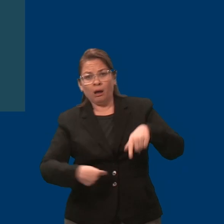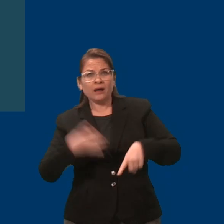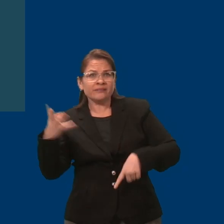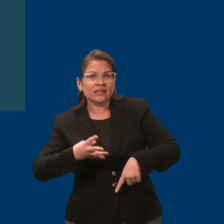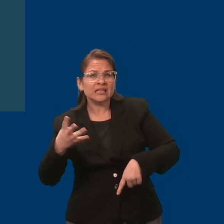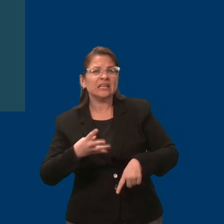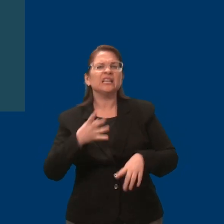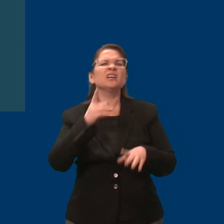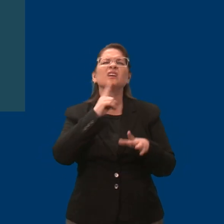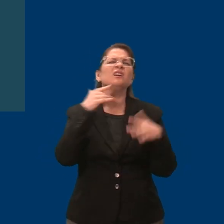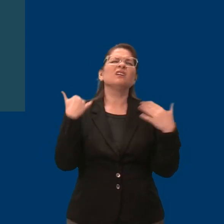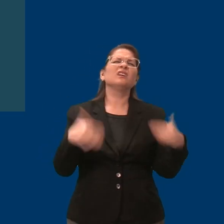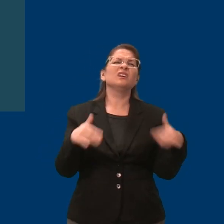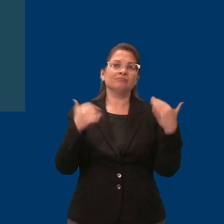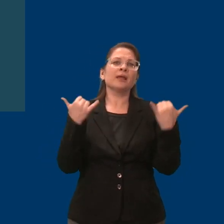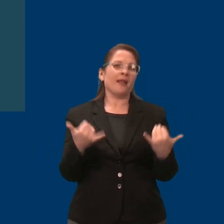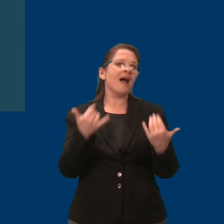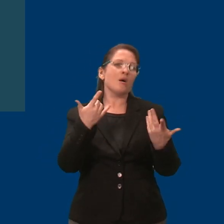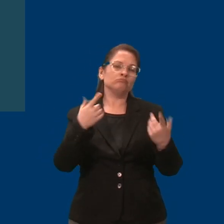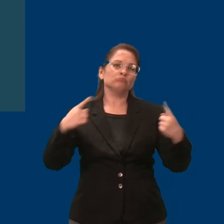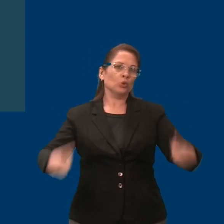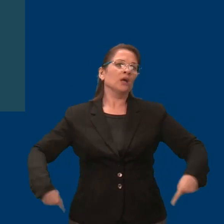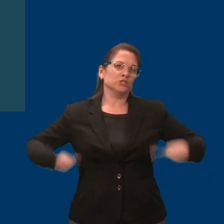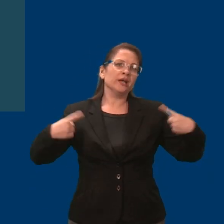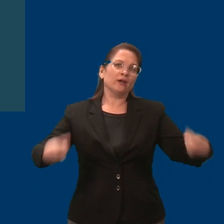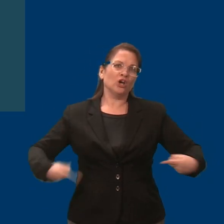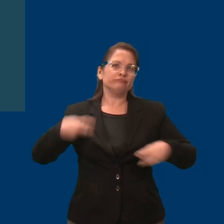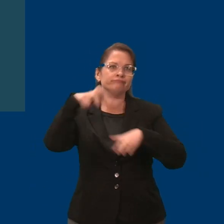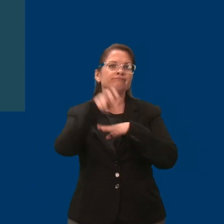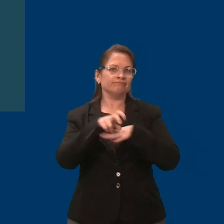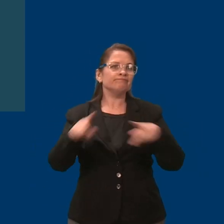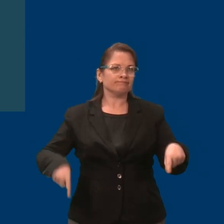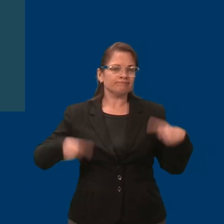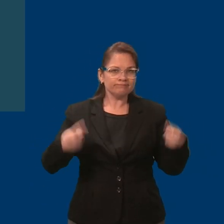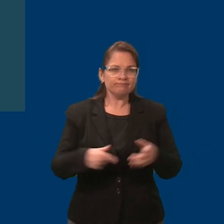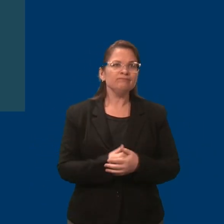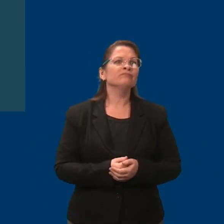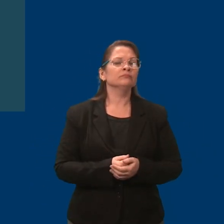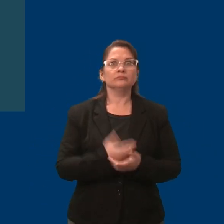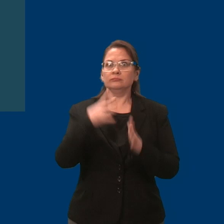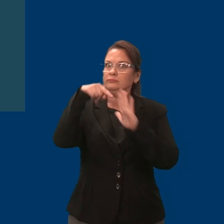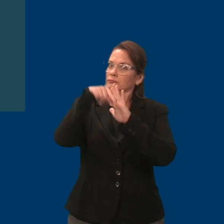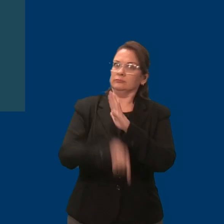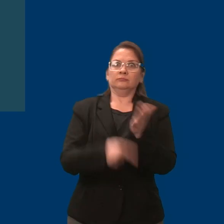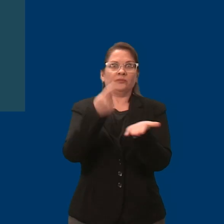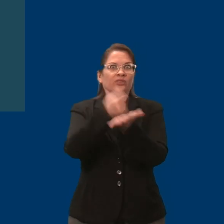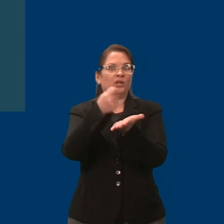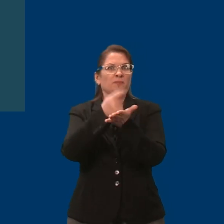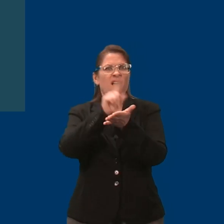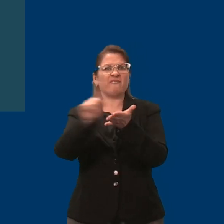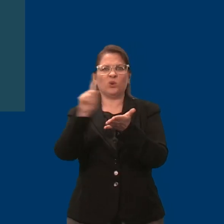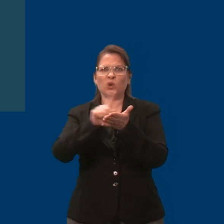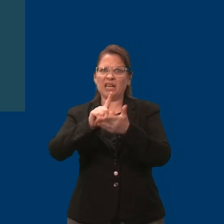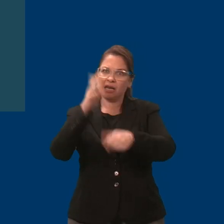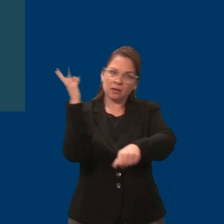intense weekly therapies just to be able to sit up, dress himself, and speak. We did eventually apply for medical assistance TEFRA